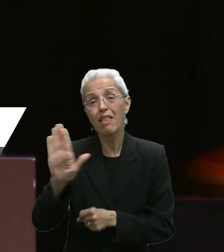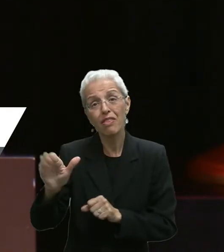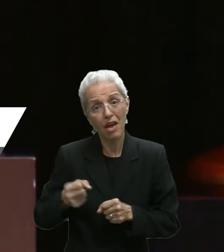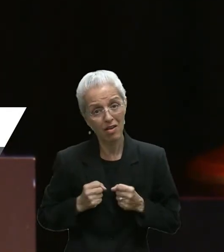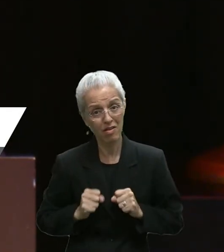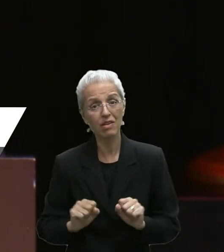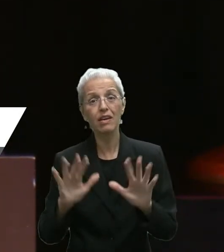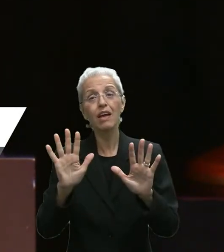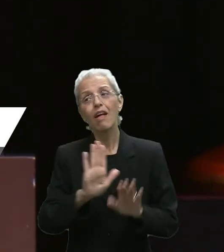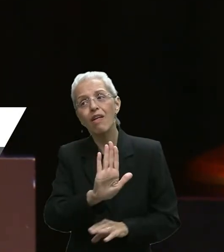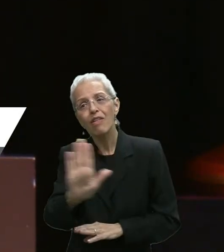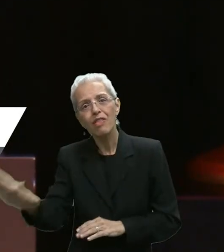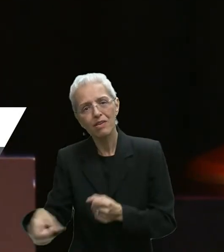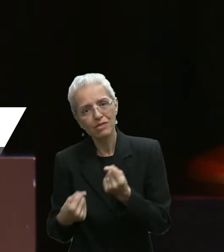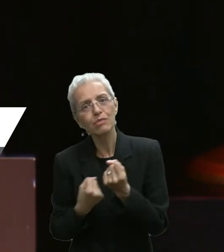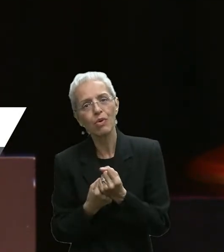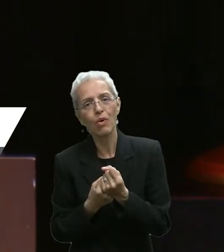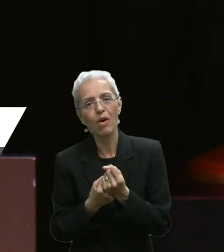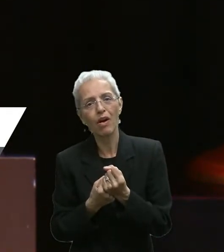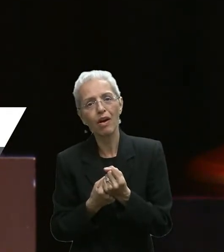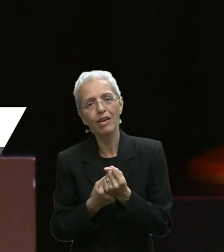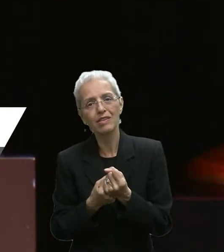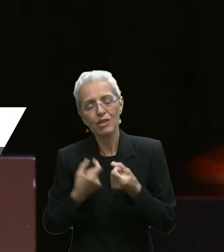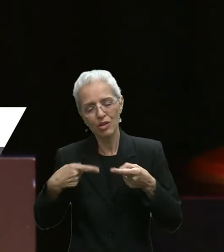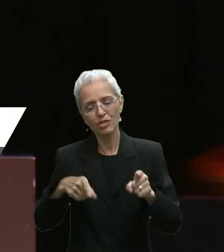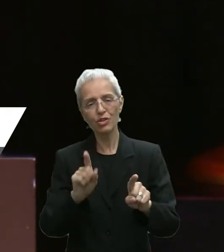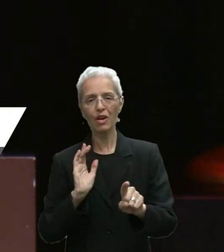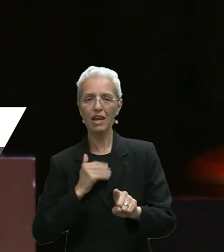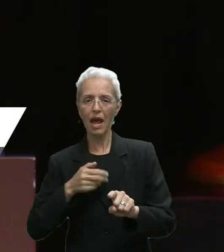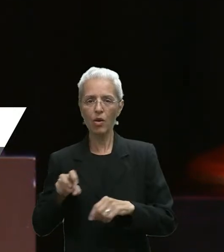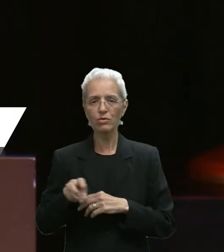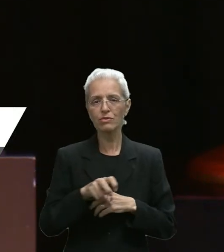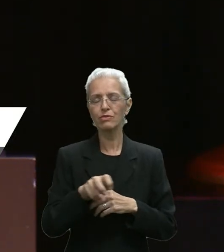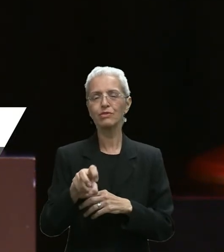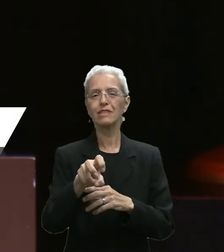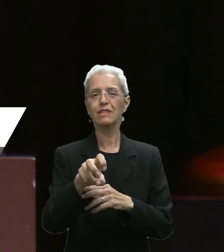And glare The air Gave night That